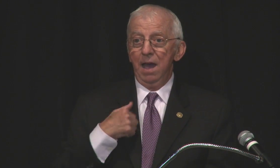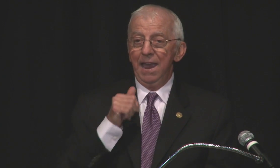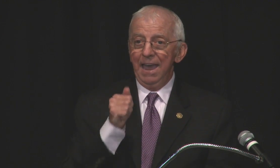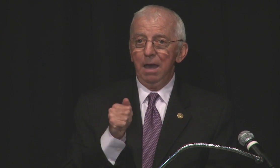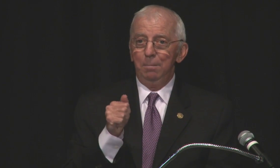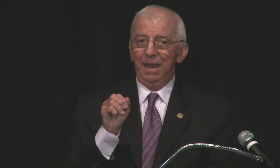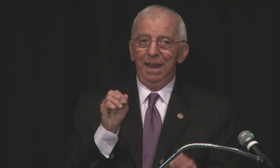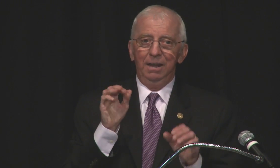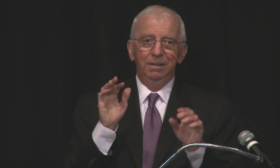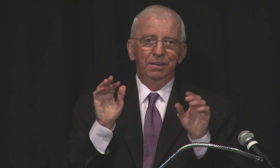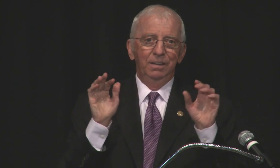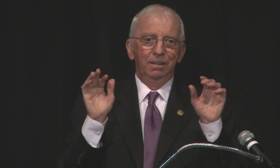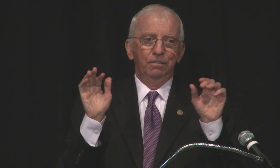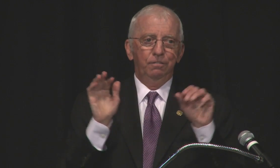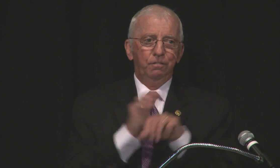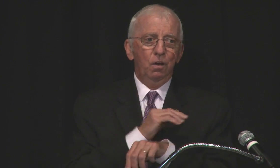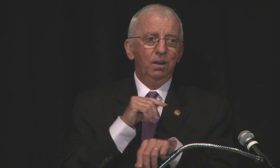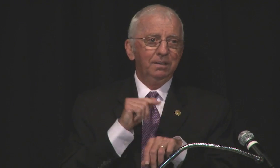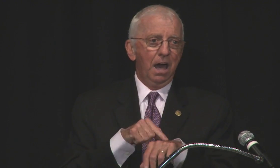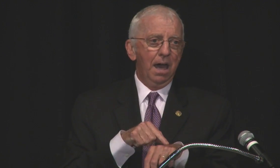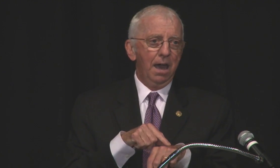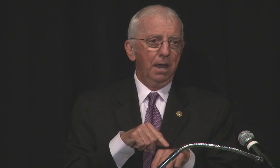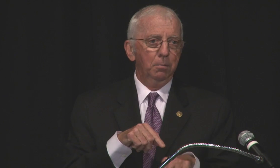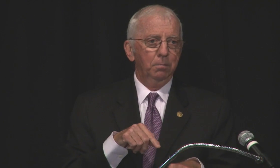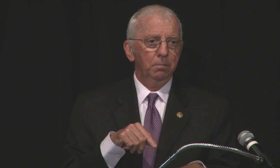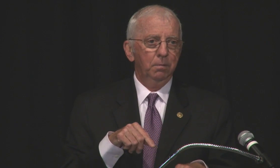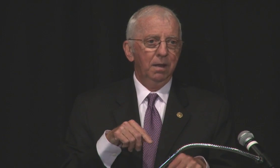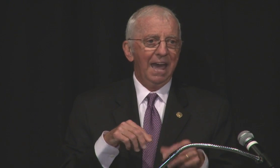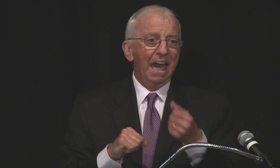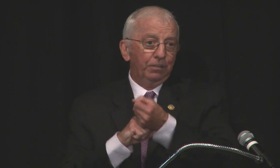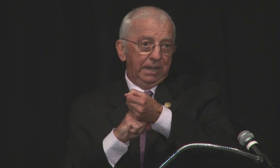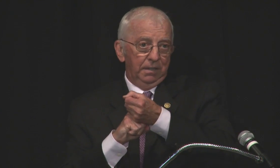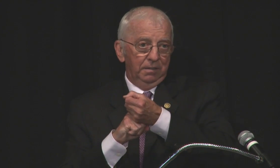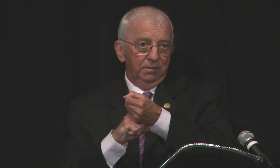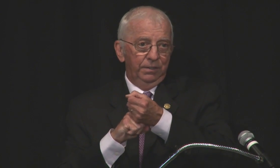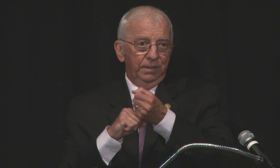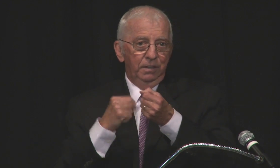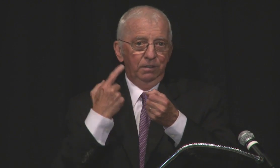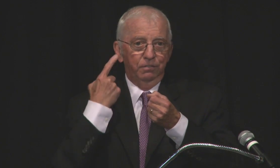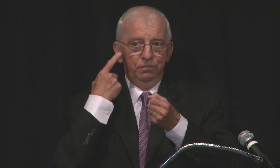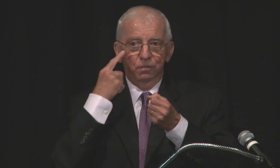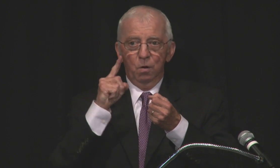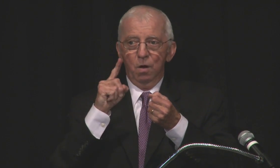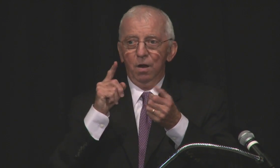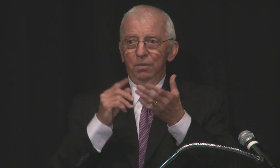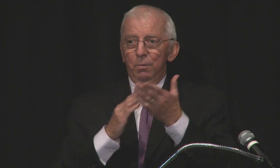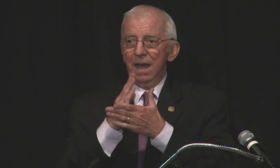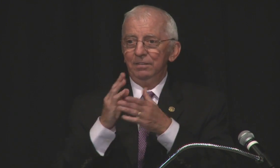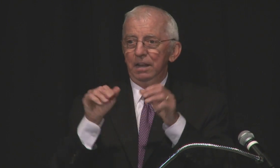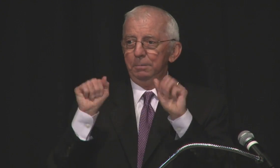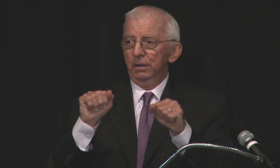I am a fulltime advocate for the rights and abilities